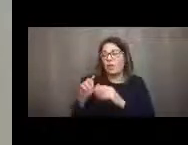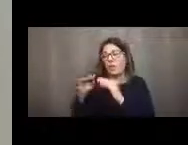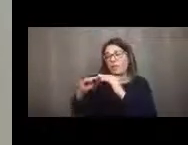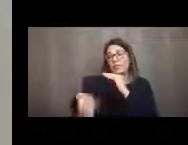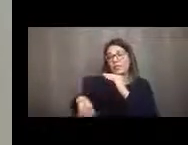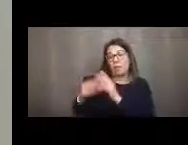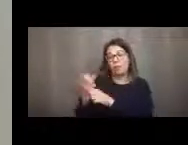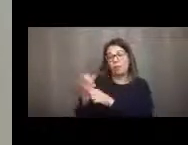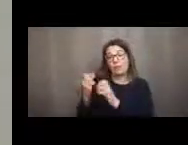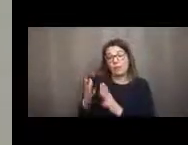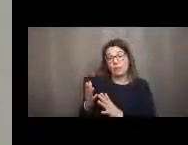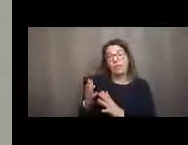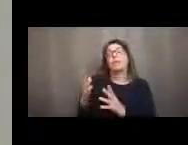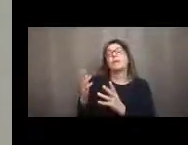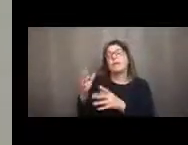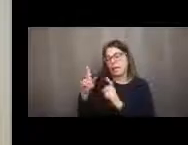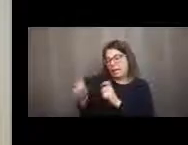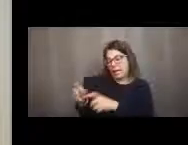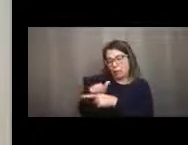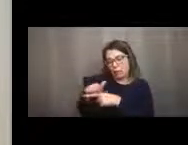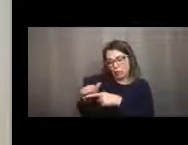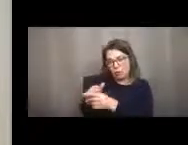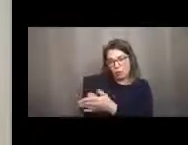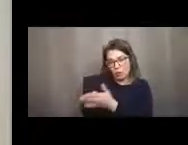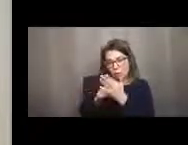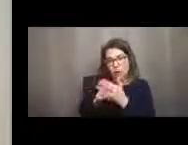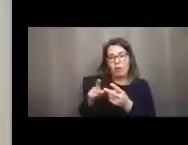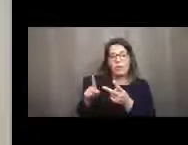meet FCOI training requirements and also to provide